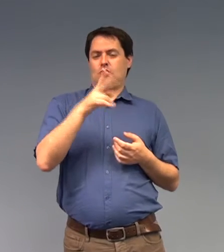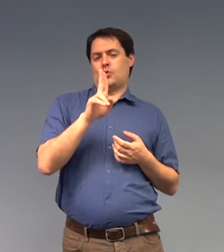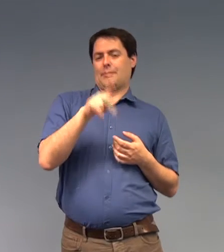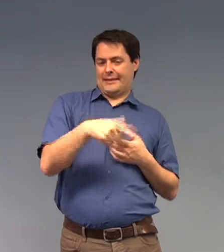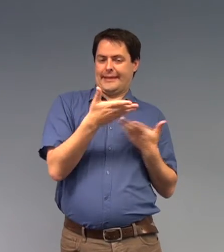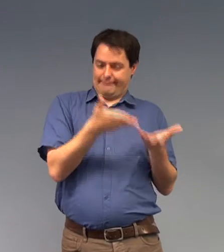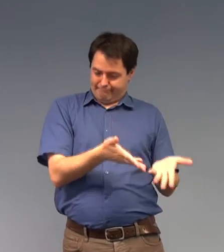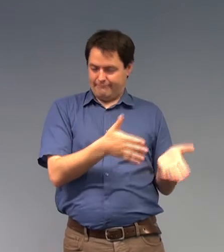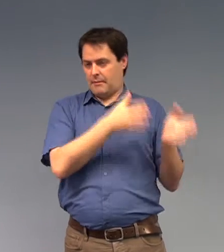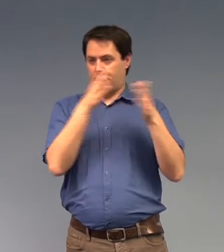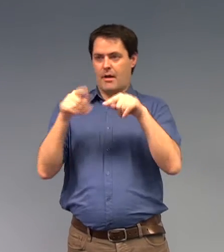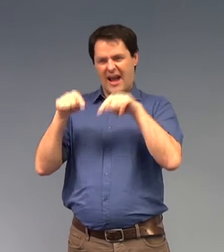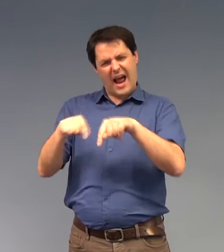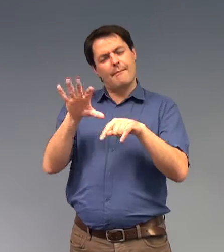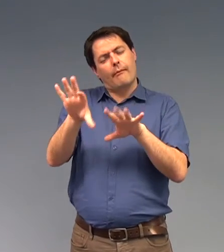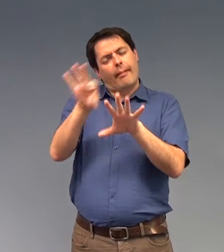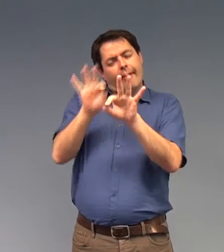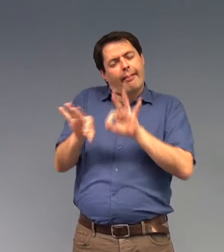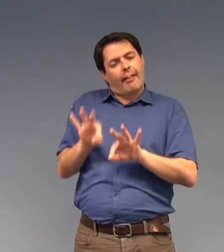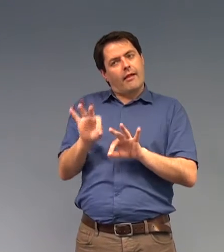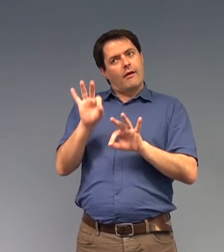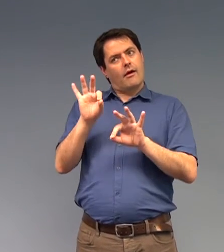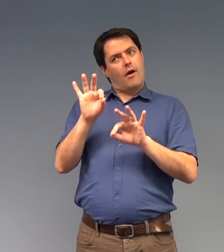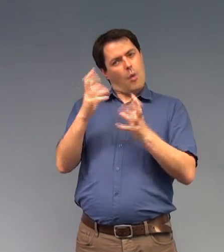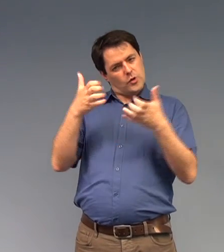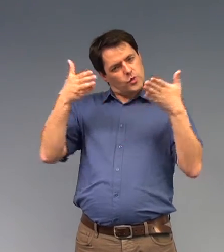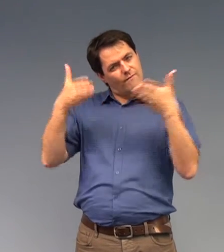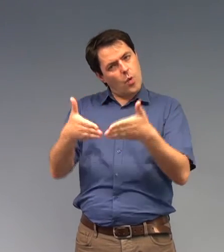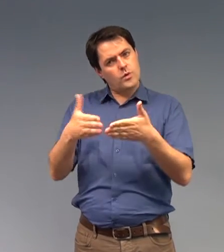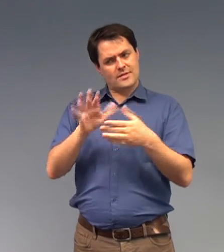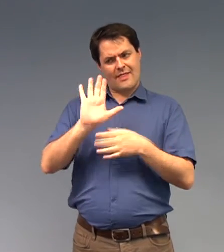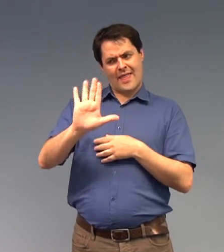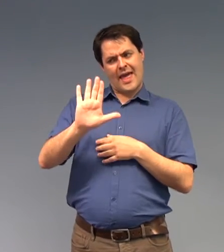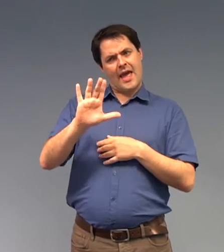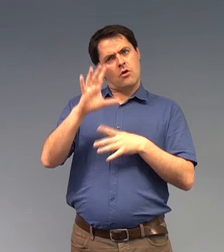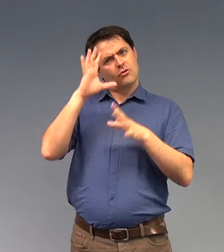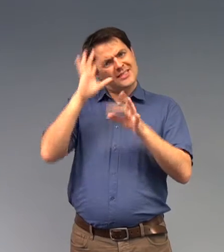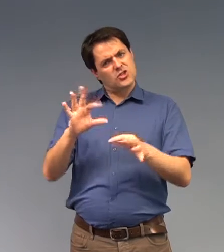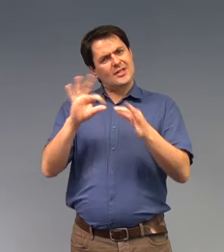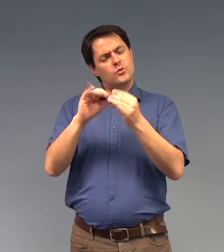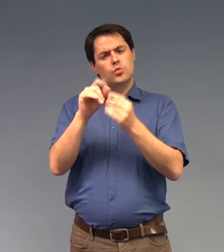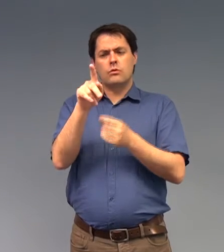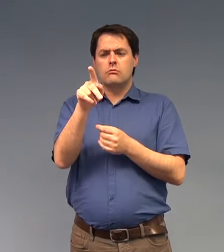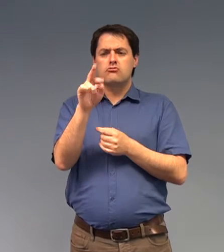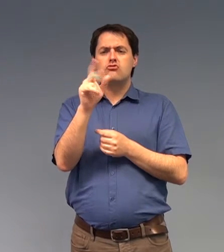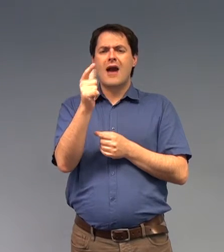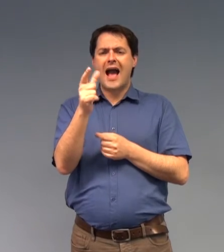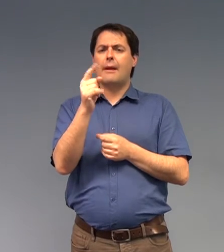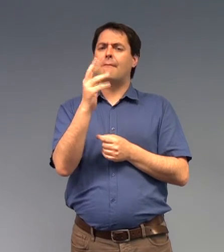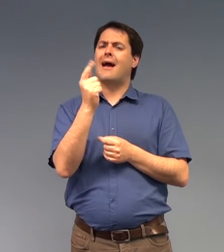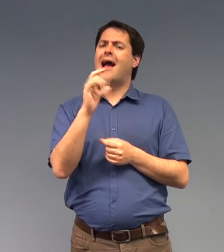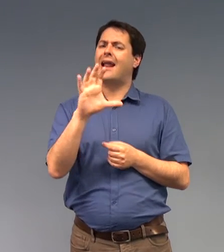I have a fuller description of the work that I did in the study